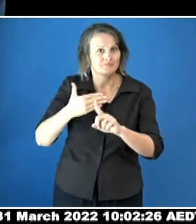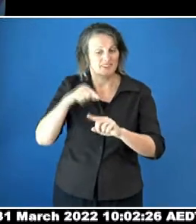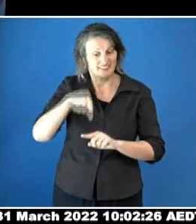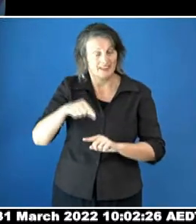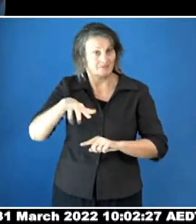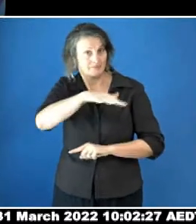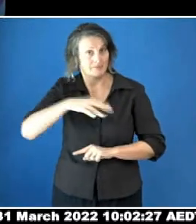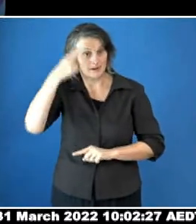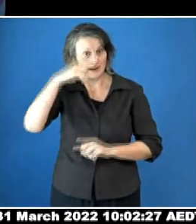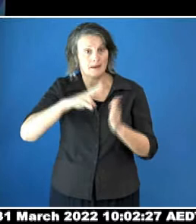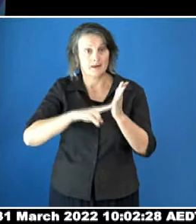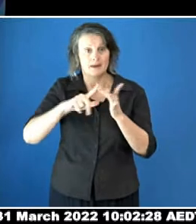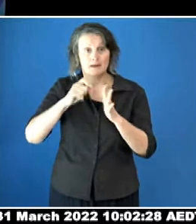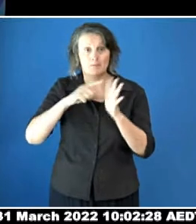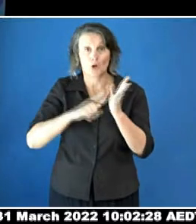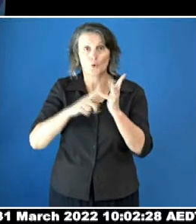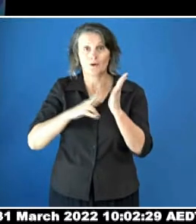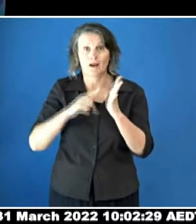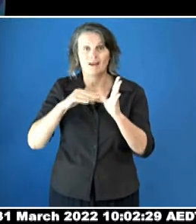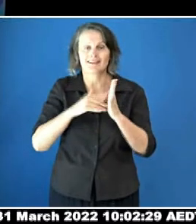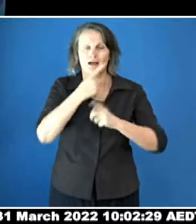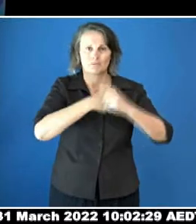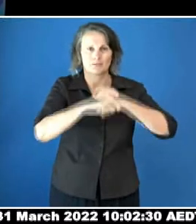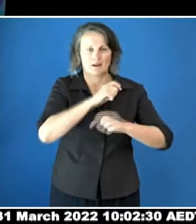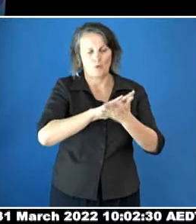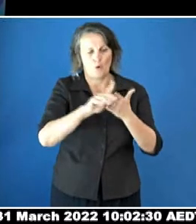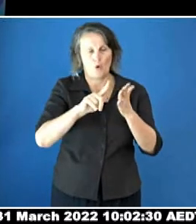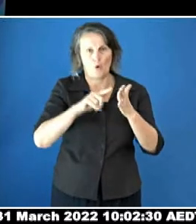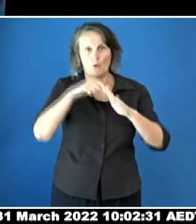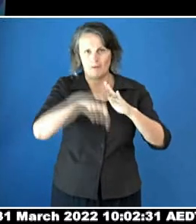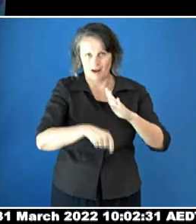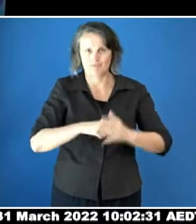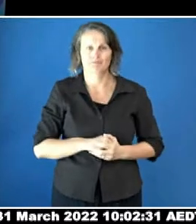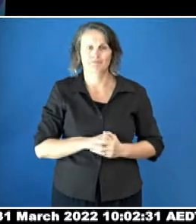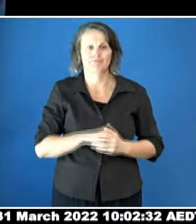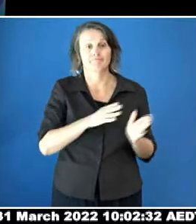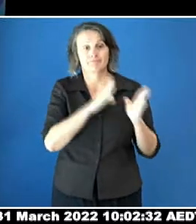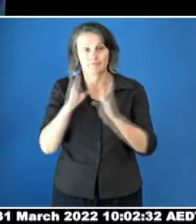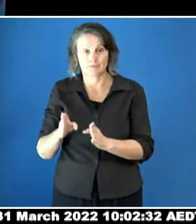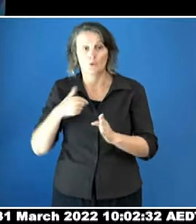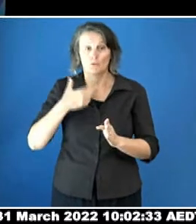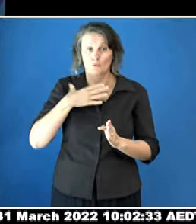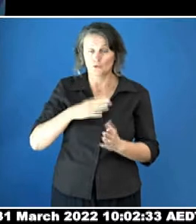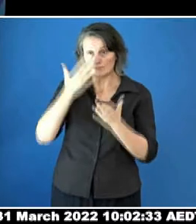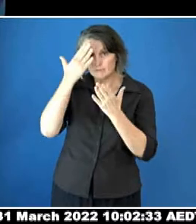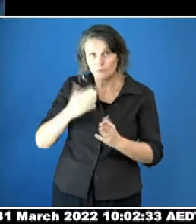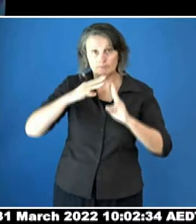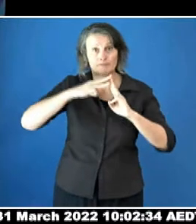We recognise the Wurundjeri people of the Kulin Nation where the city of Melbourne is now situated.